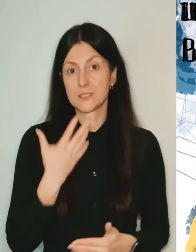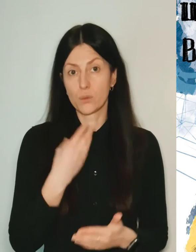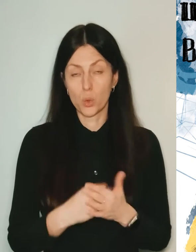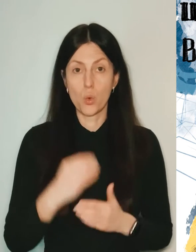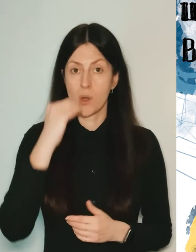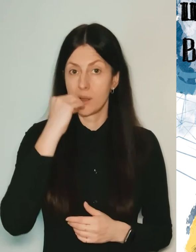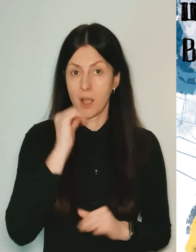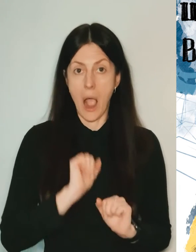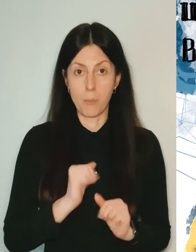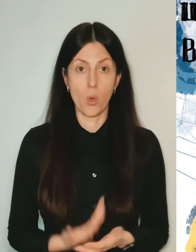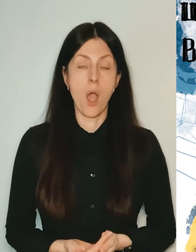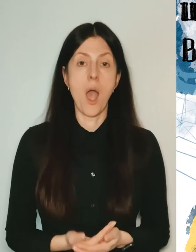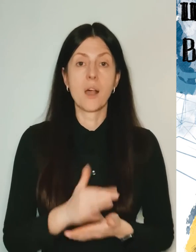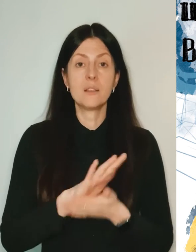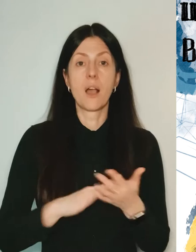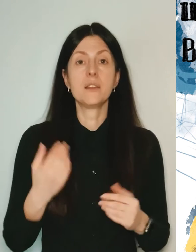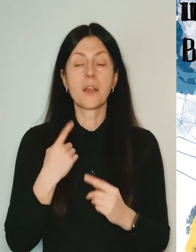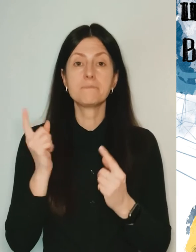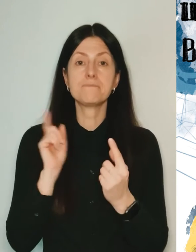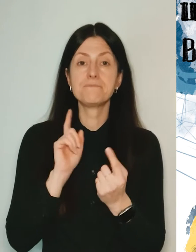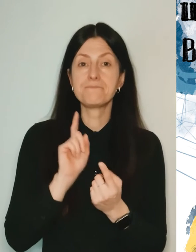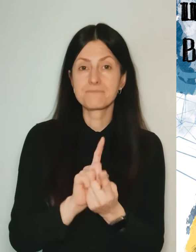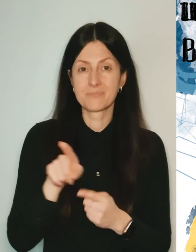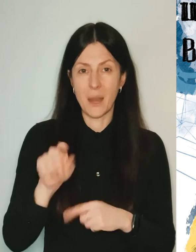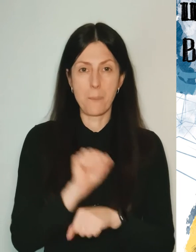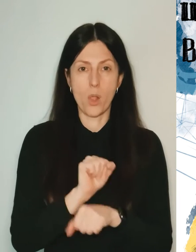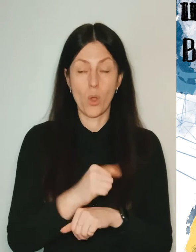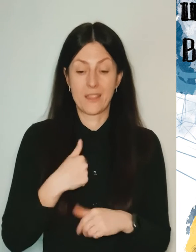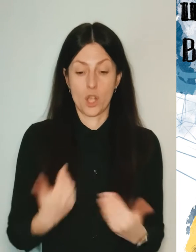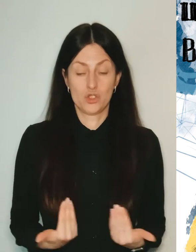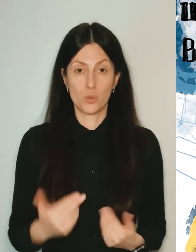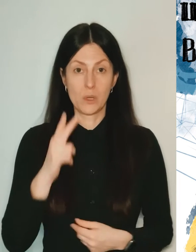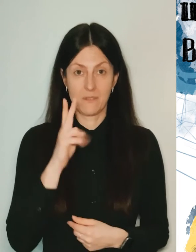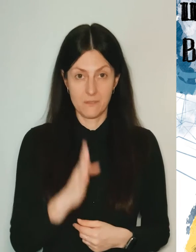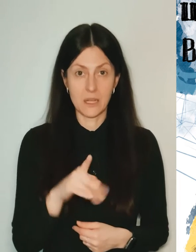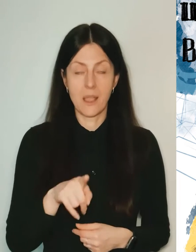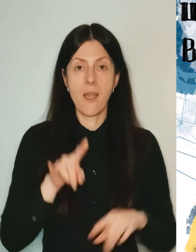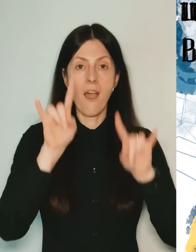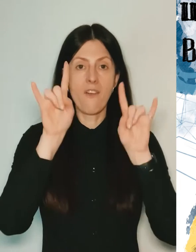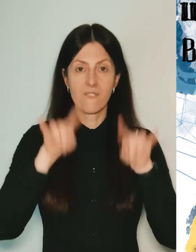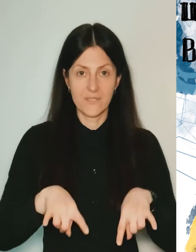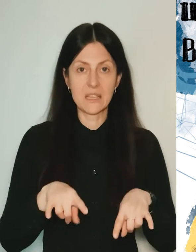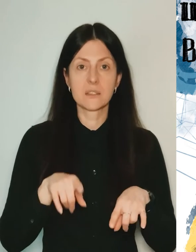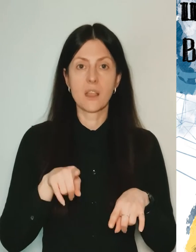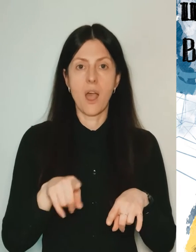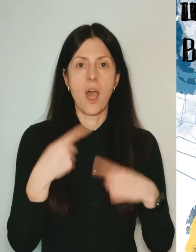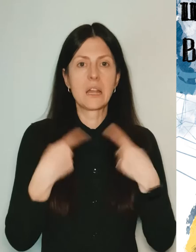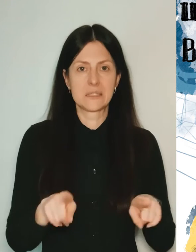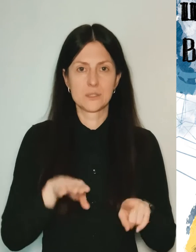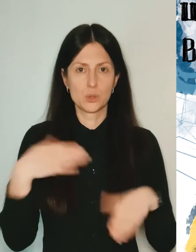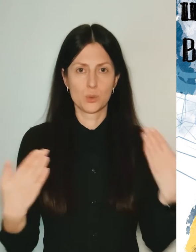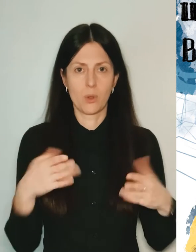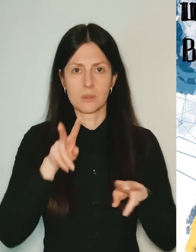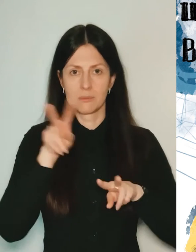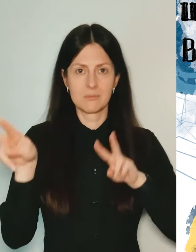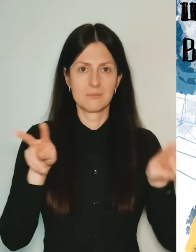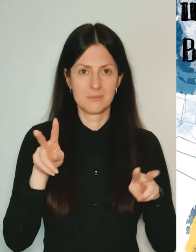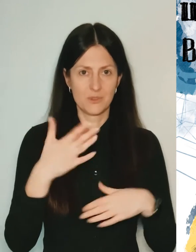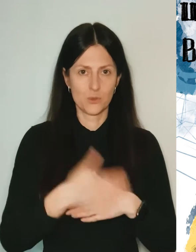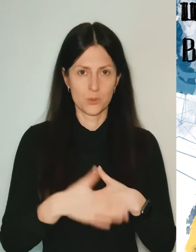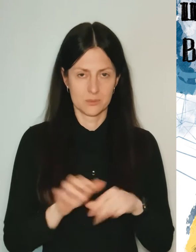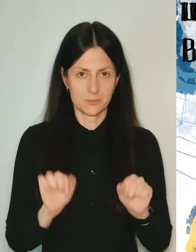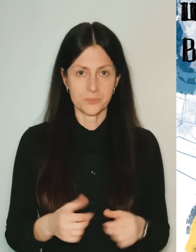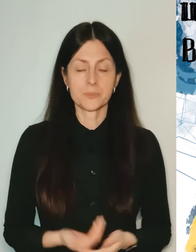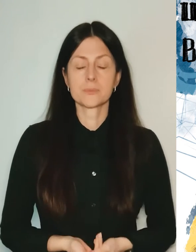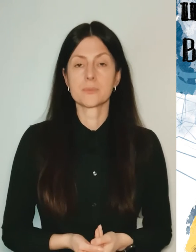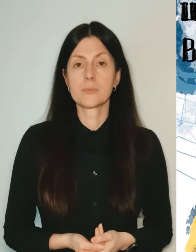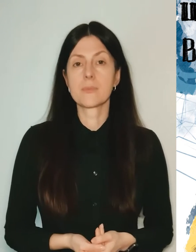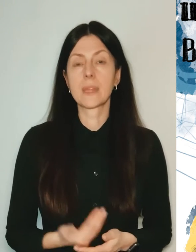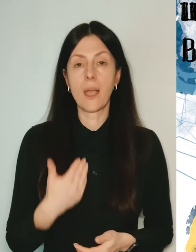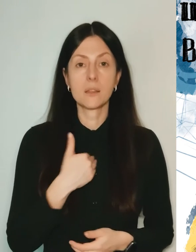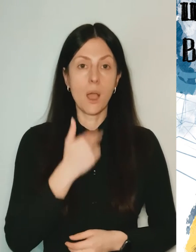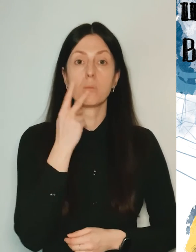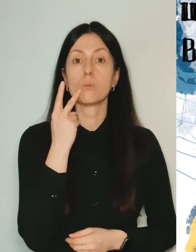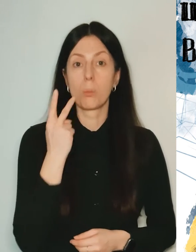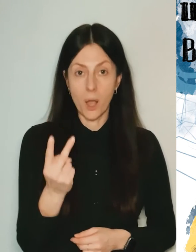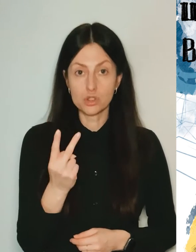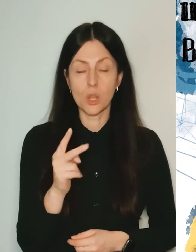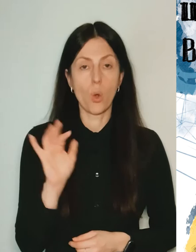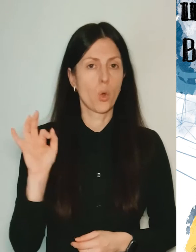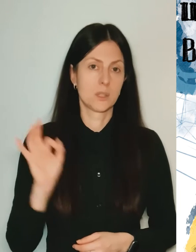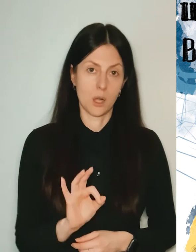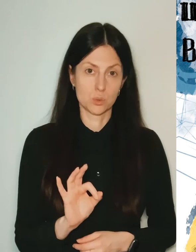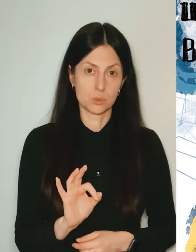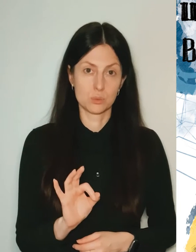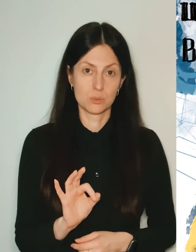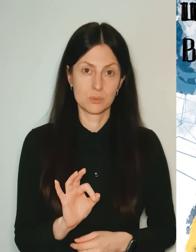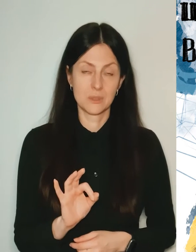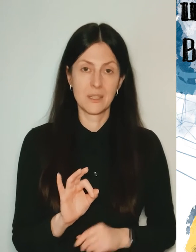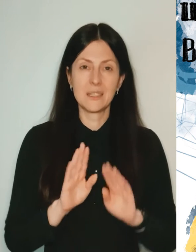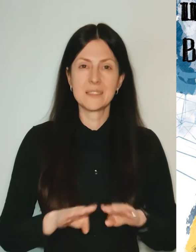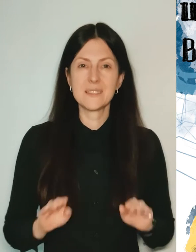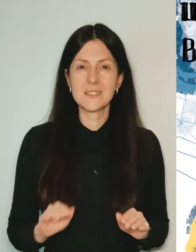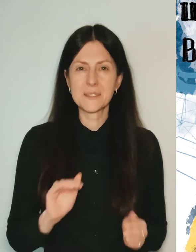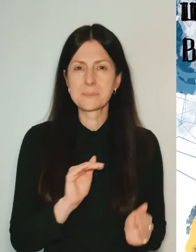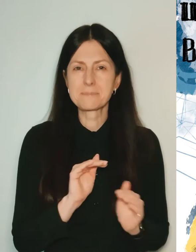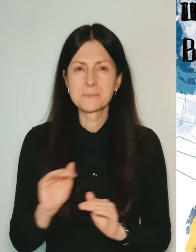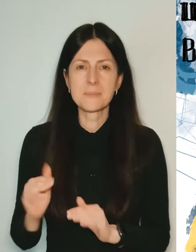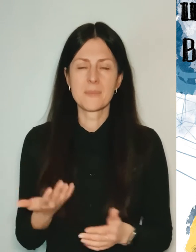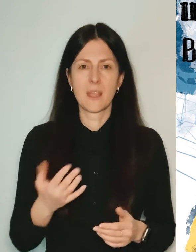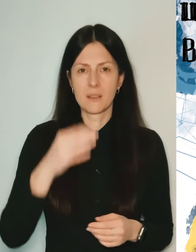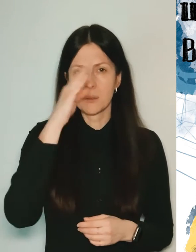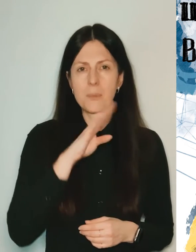Then I went to the balcony. I live in an apartment with windows facing different sides of the street, and I saw at once how small children, parents with packages,